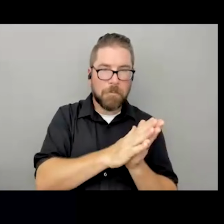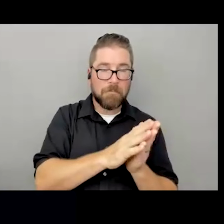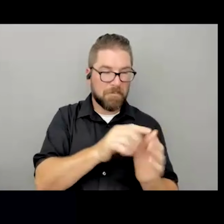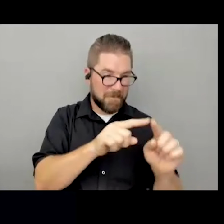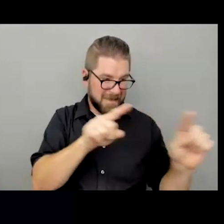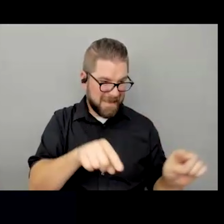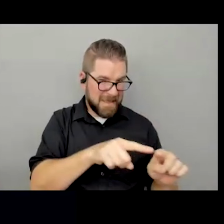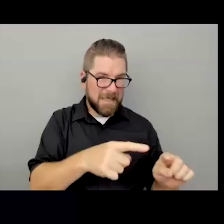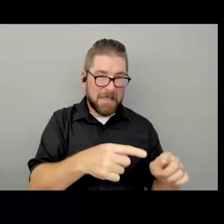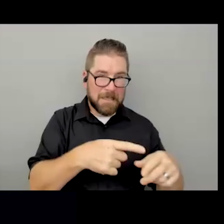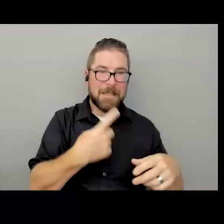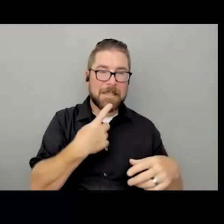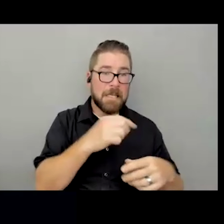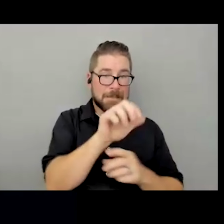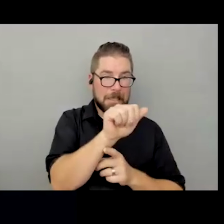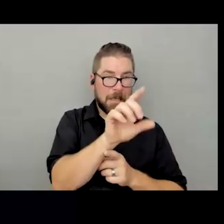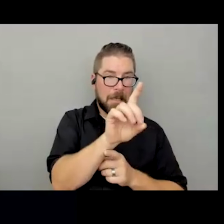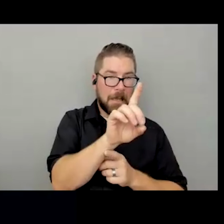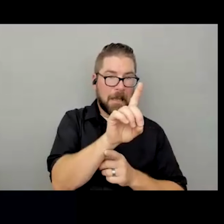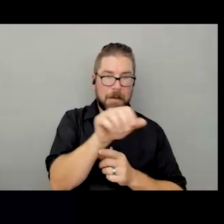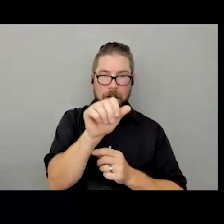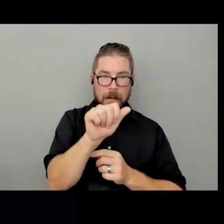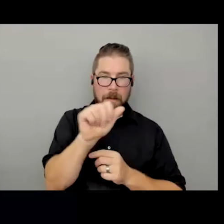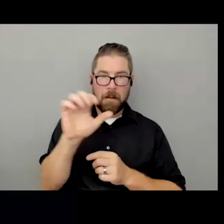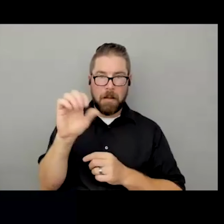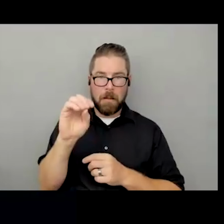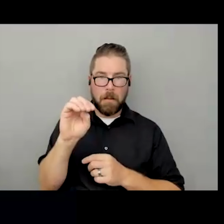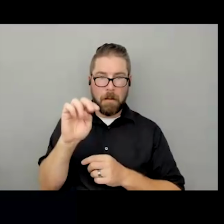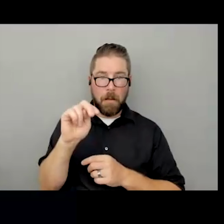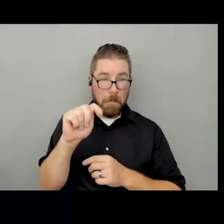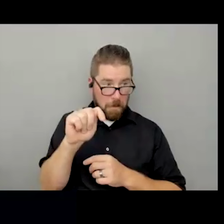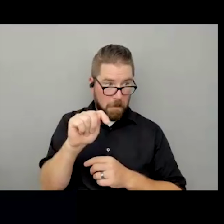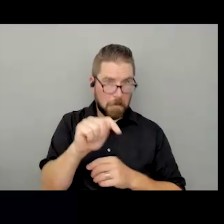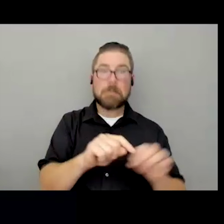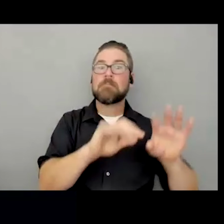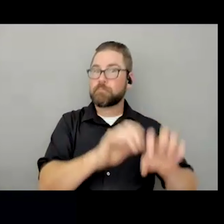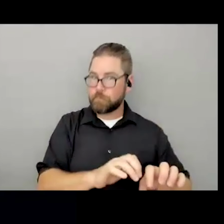so it's really important for them to also see that, hey, these are the attempts that we've done to try and get in touch with your student.